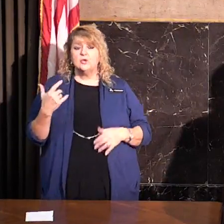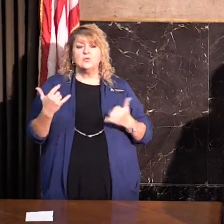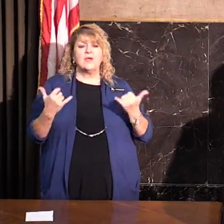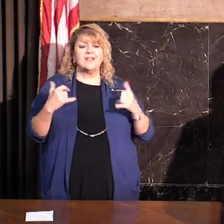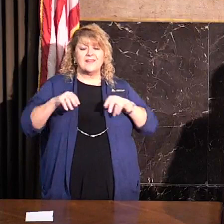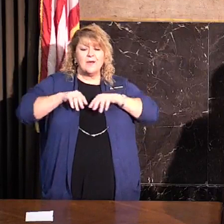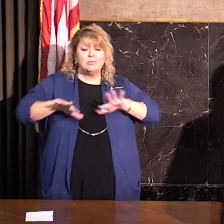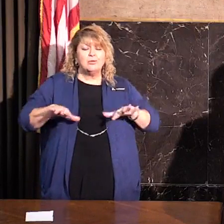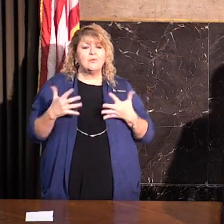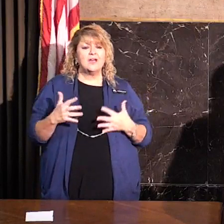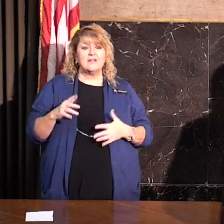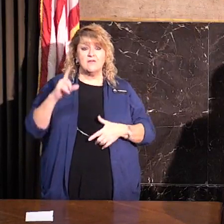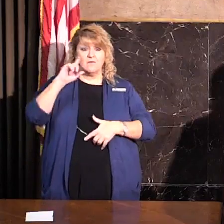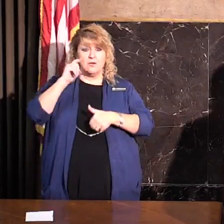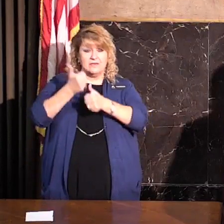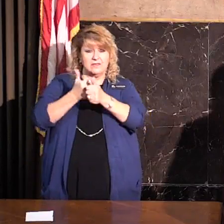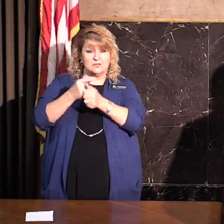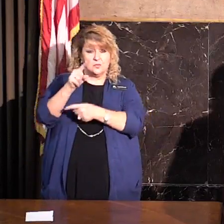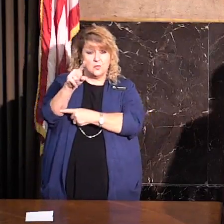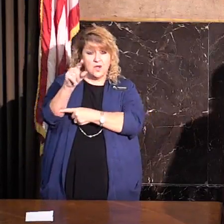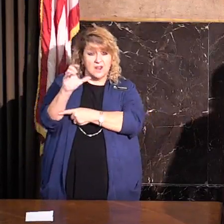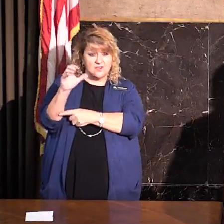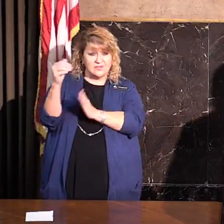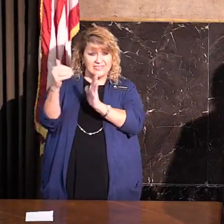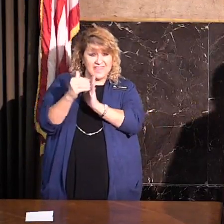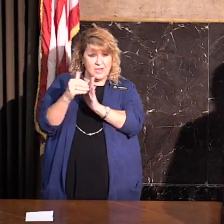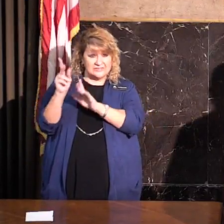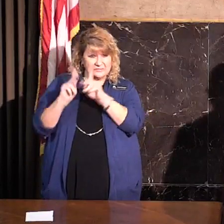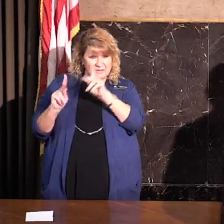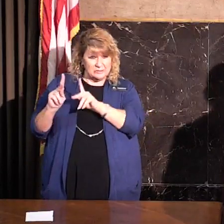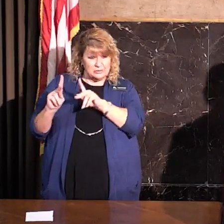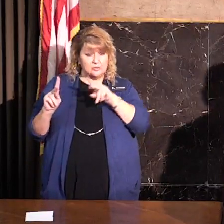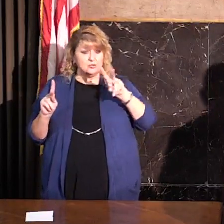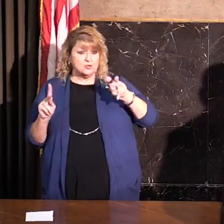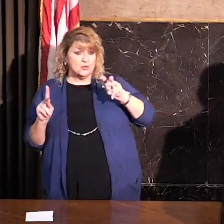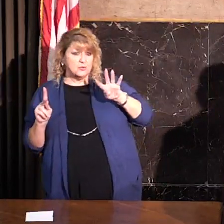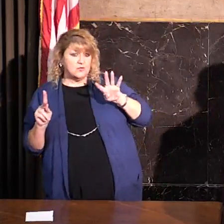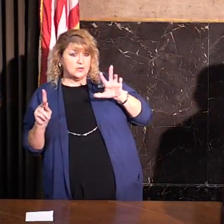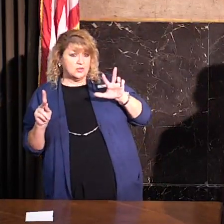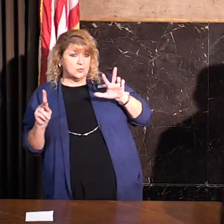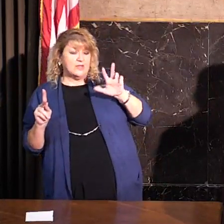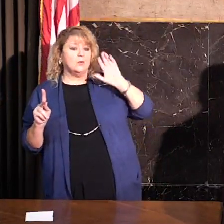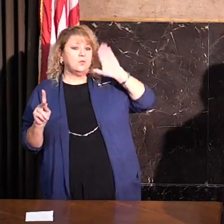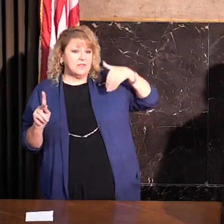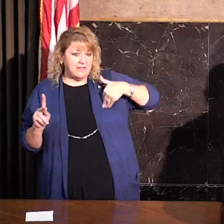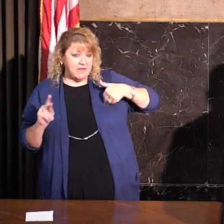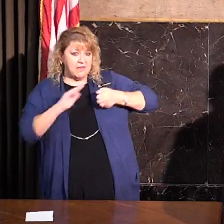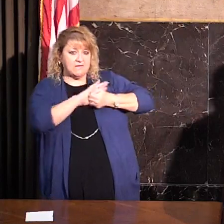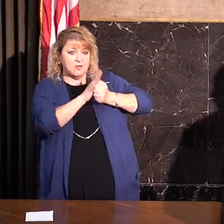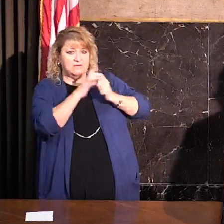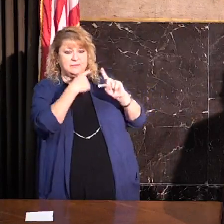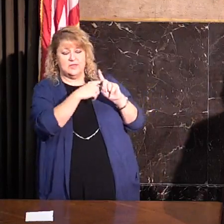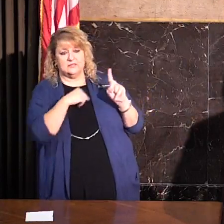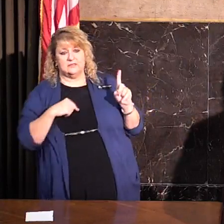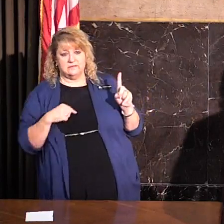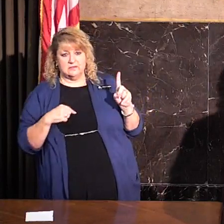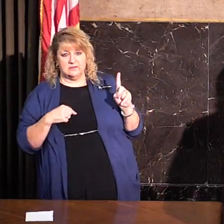rate is 243 cases for every 100 thousand uh people That's two